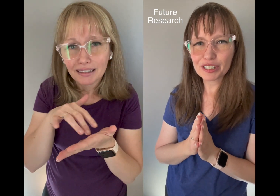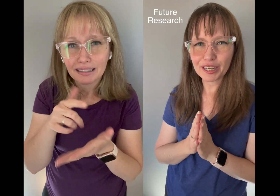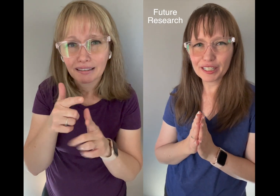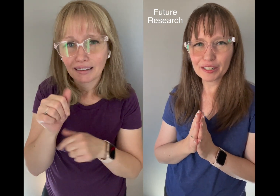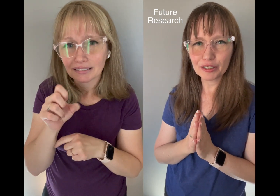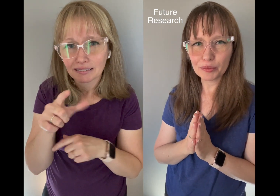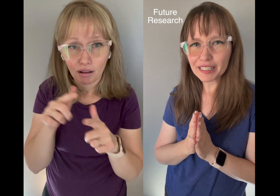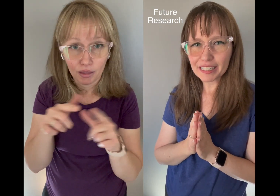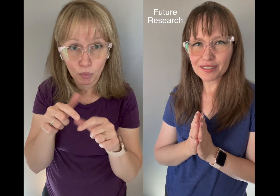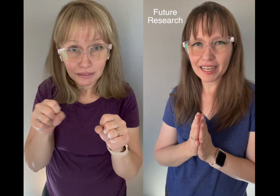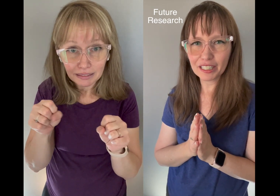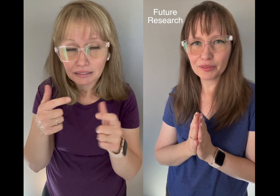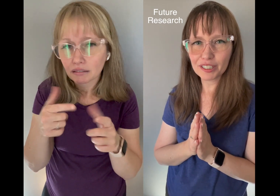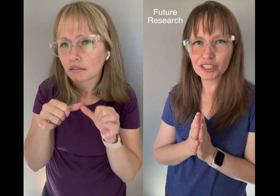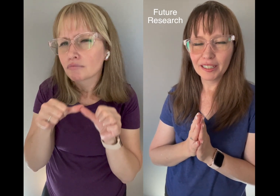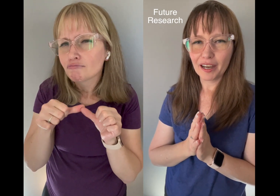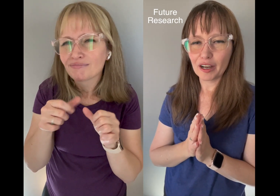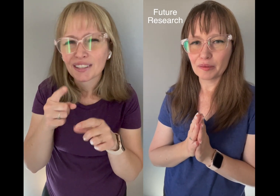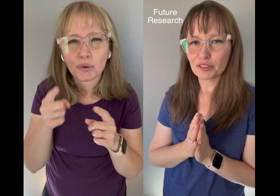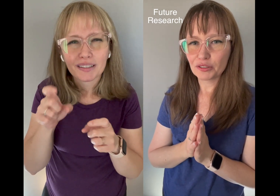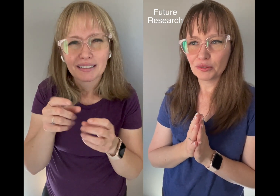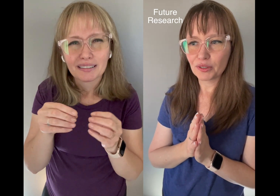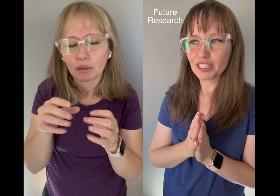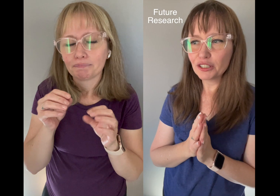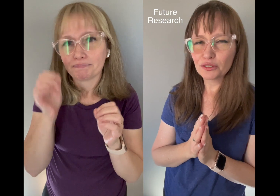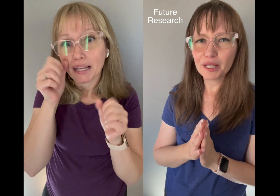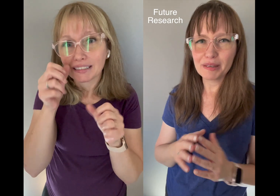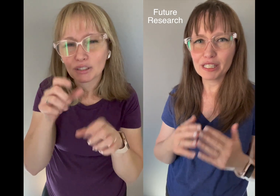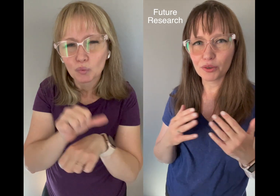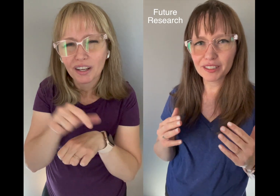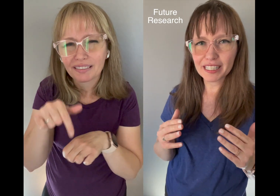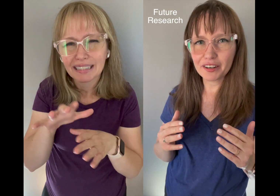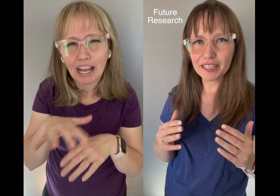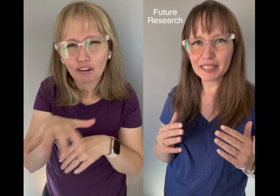studying Linguistics of Sign Language and to continue doing amazing work in this area it